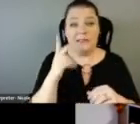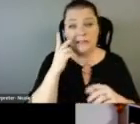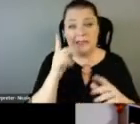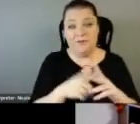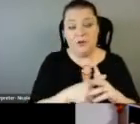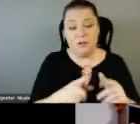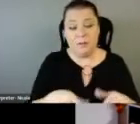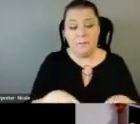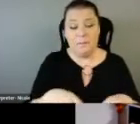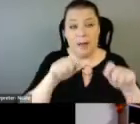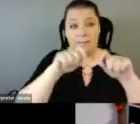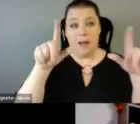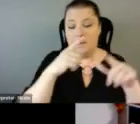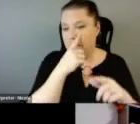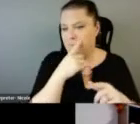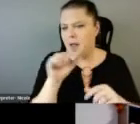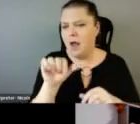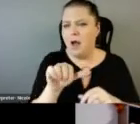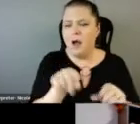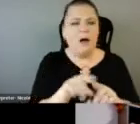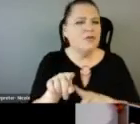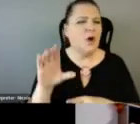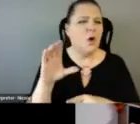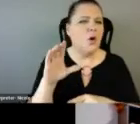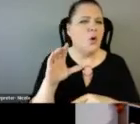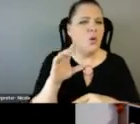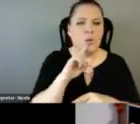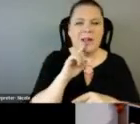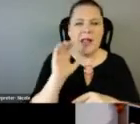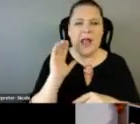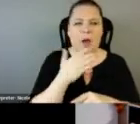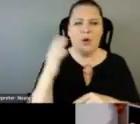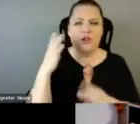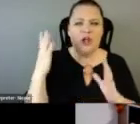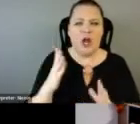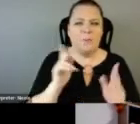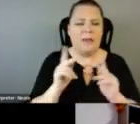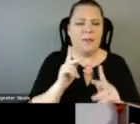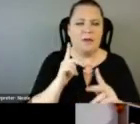workgroup, our chair people of the subgroups are really the gatekeepers for participate